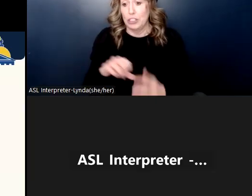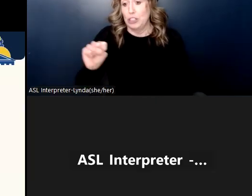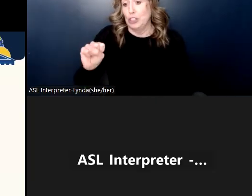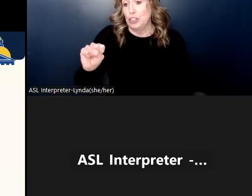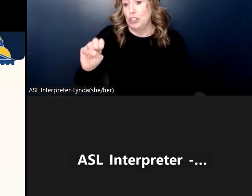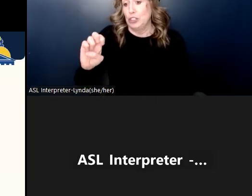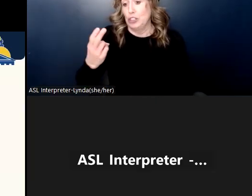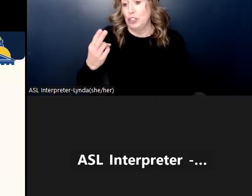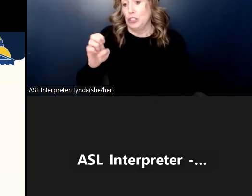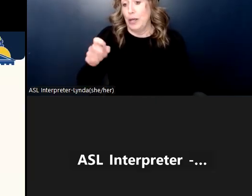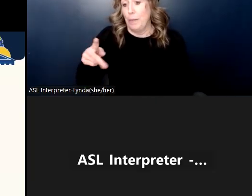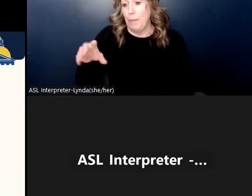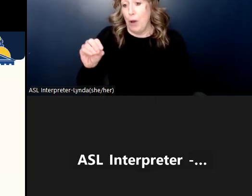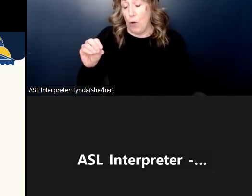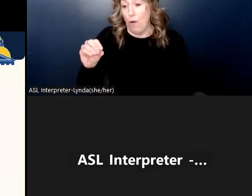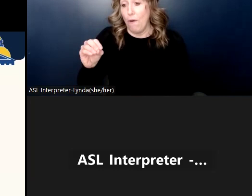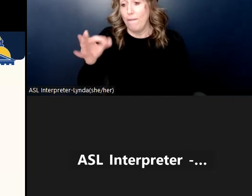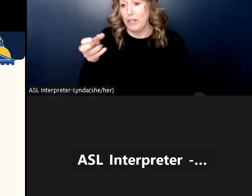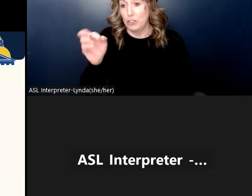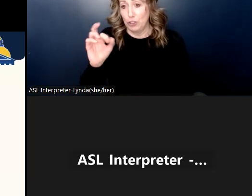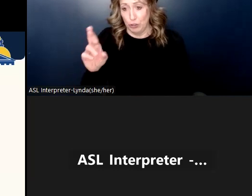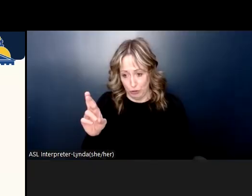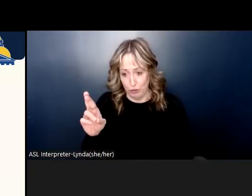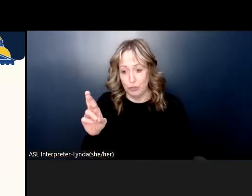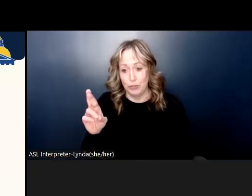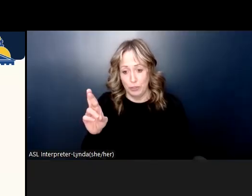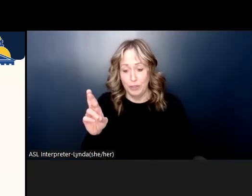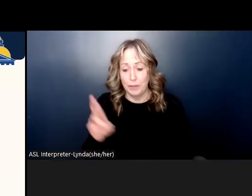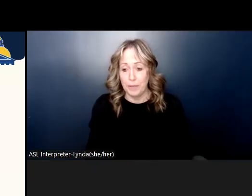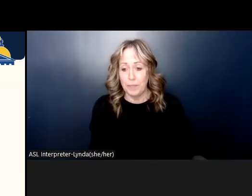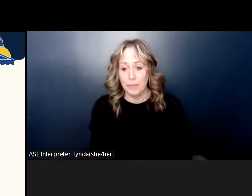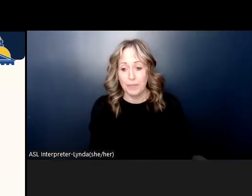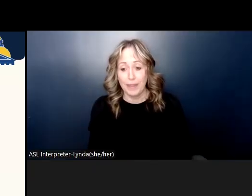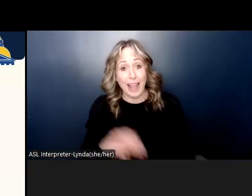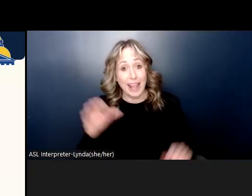to, walk us through some of the activities. Hey! Yay! Here we go.